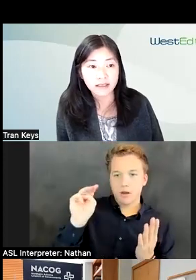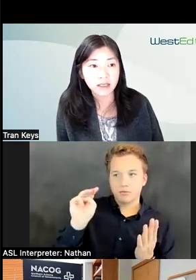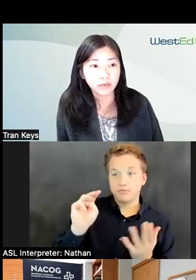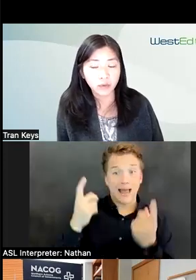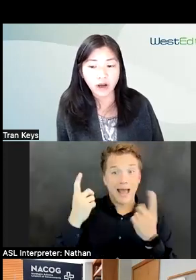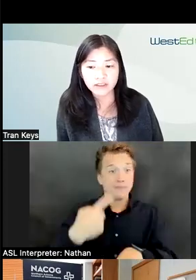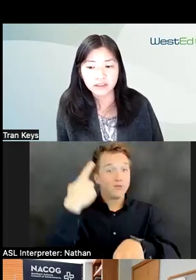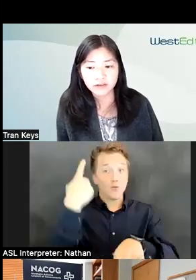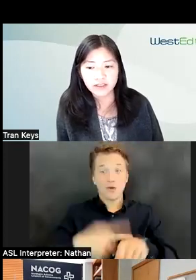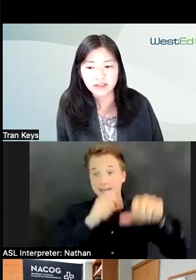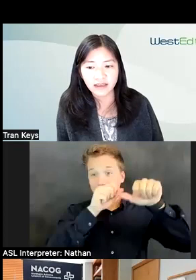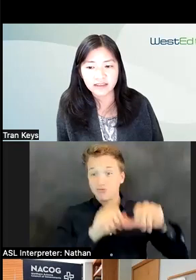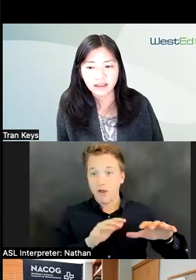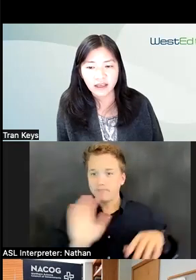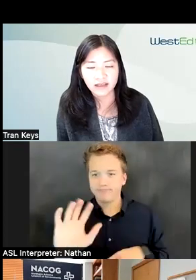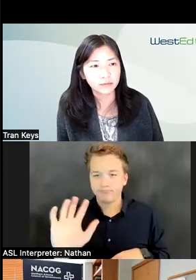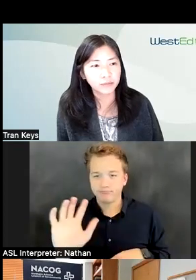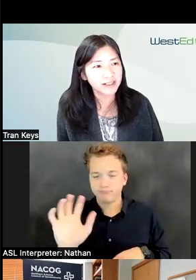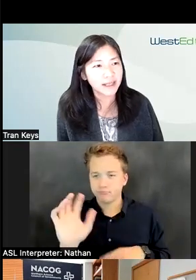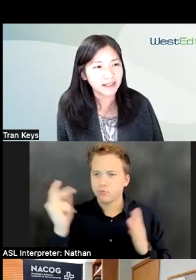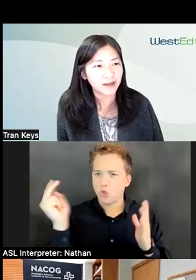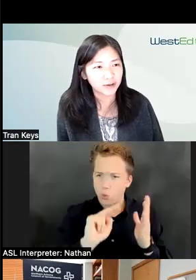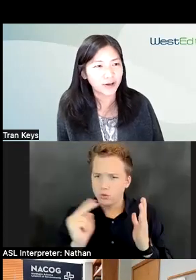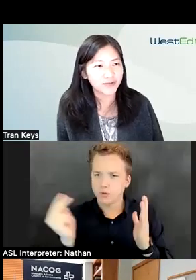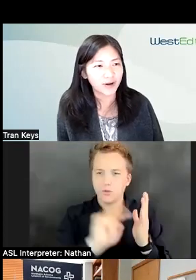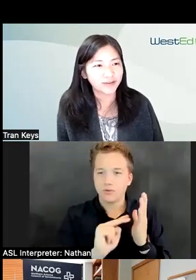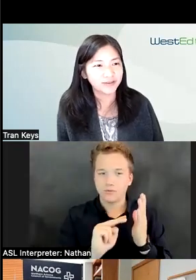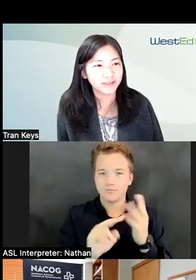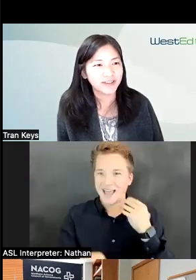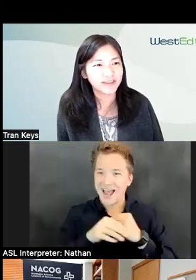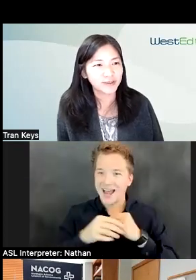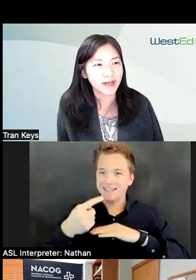A tip that we often give is to put a date on your logic model, because if you have a